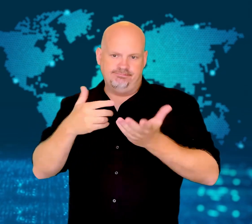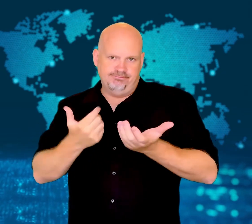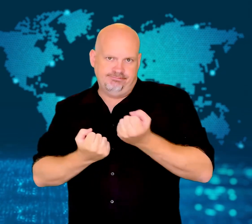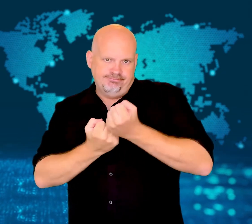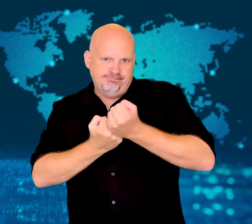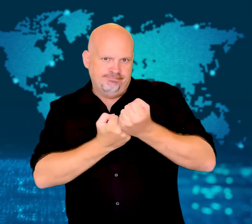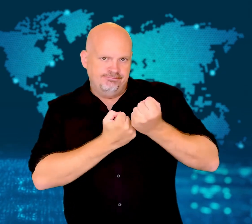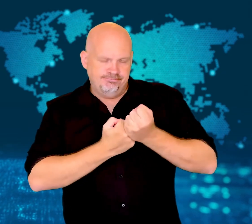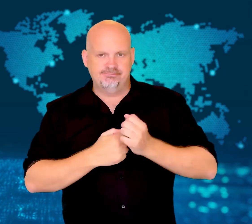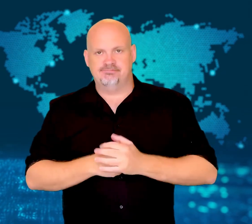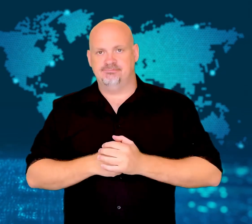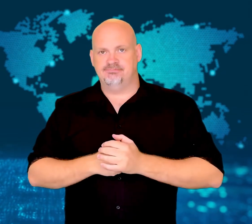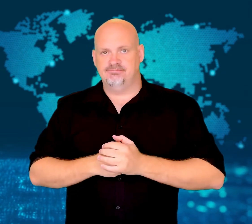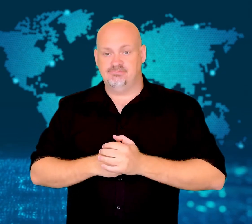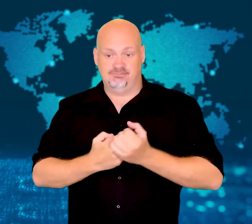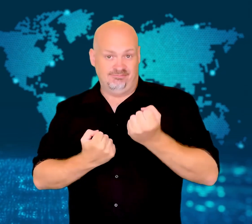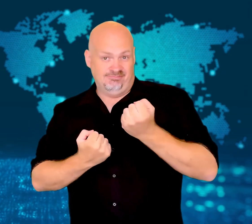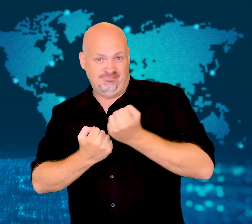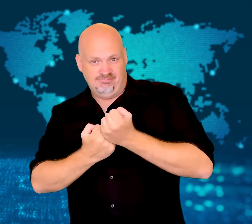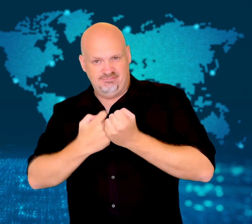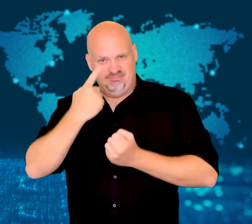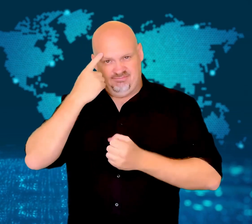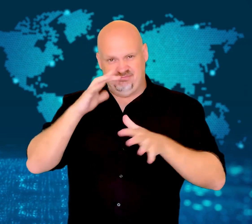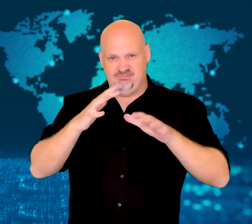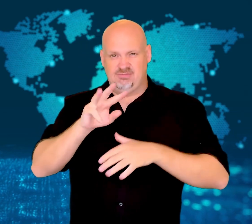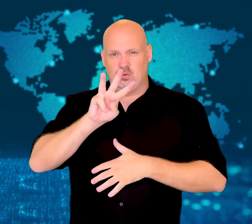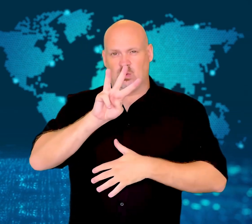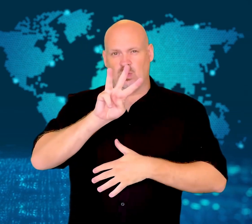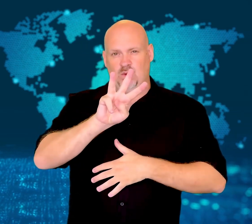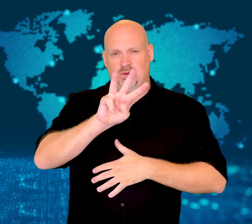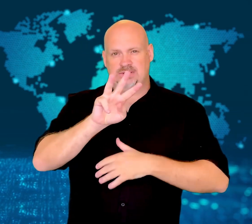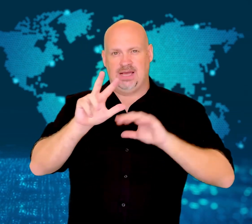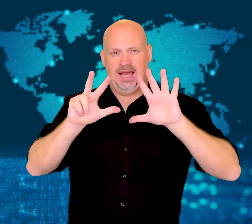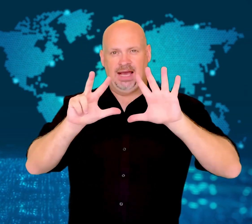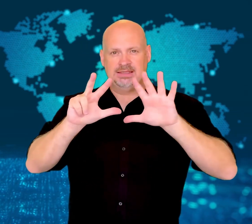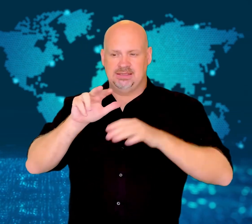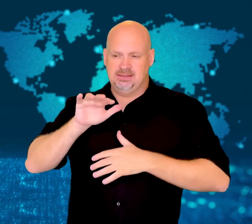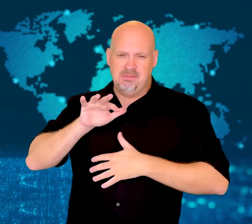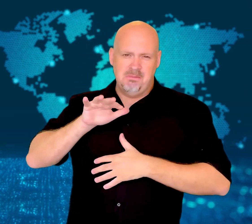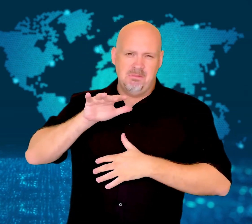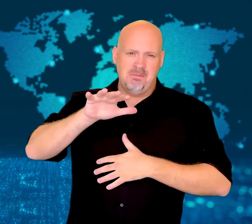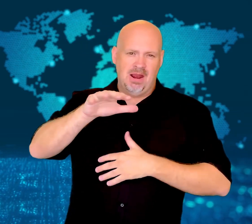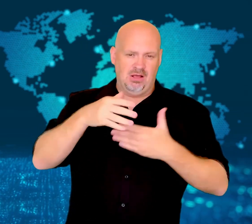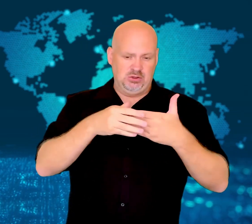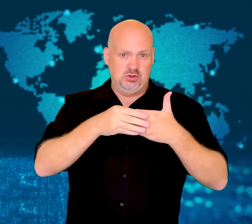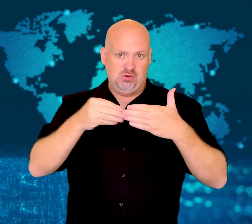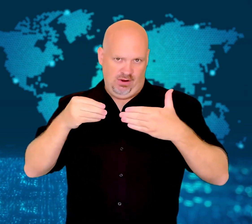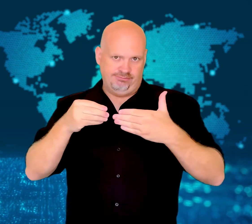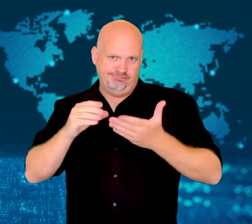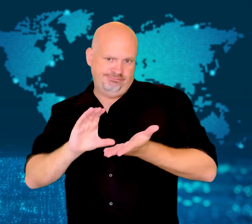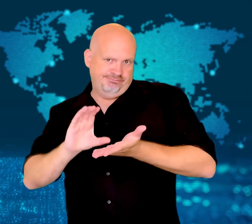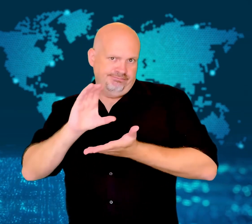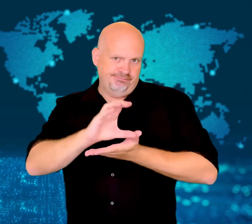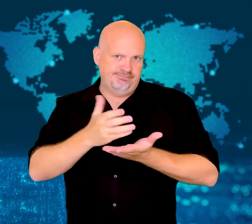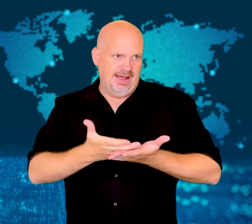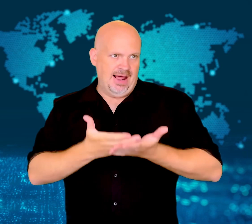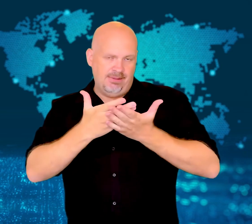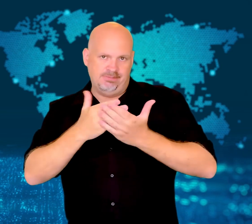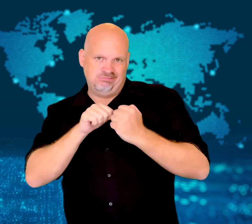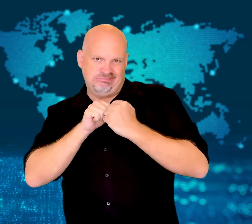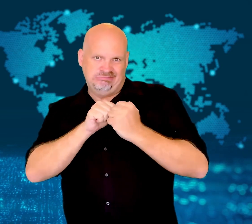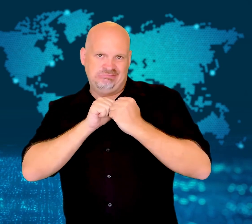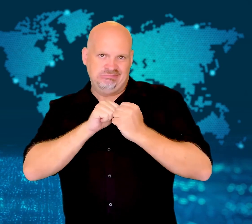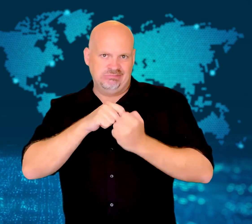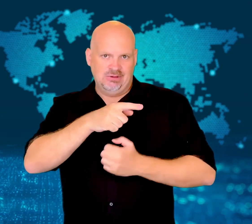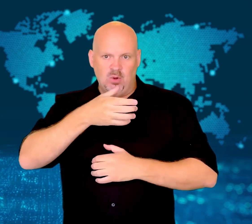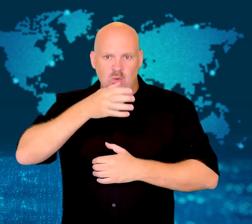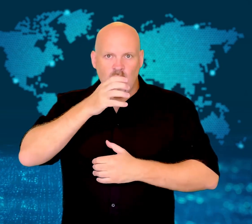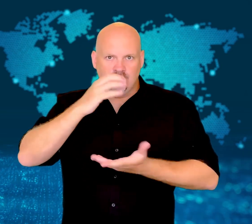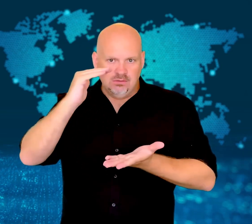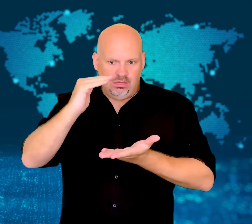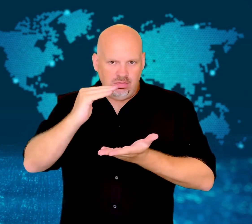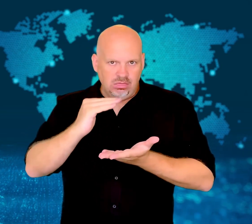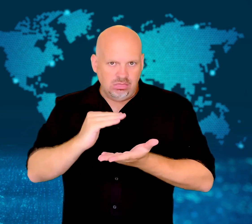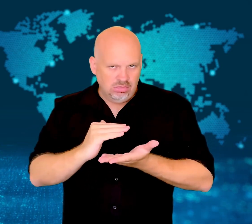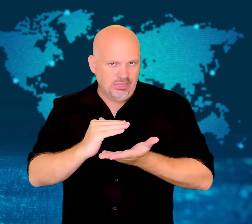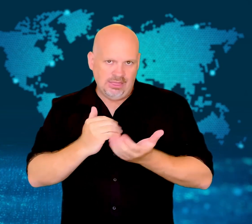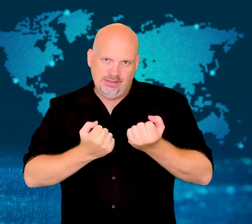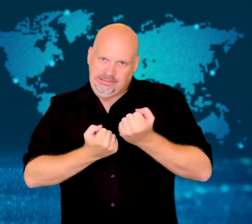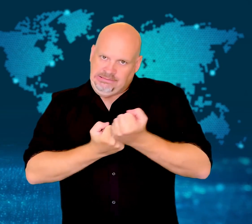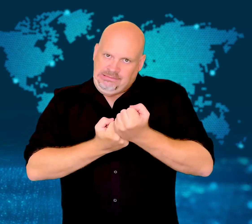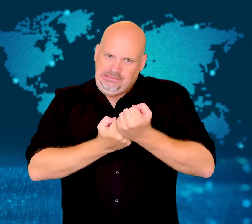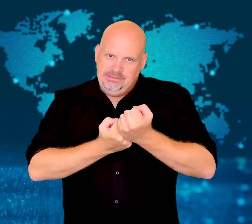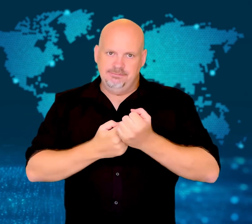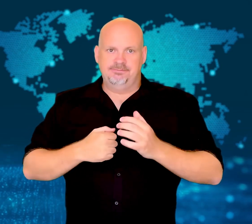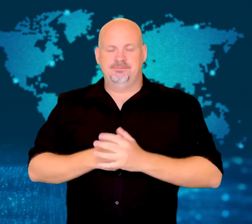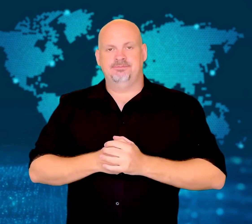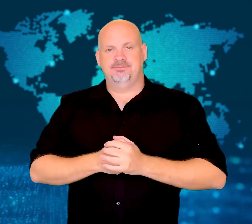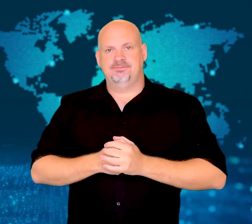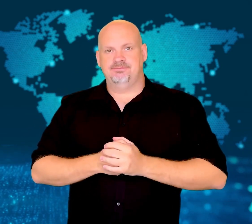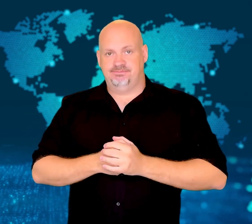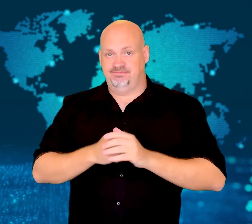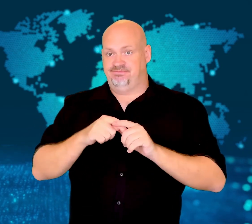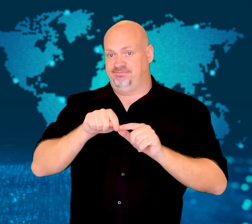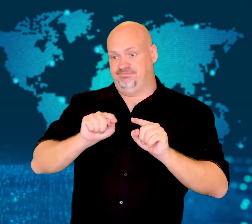It will cost an estimated $38 million USD to help fight the water shortage.